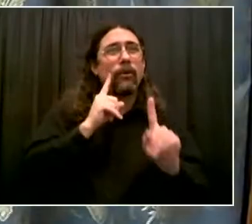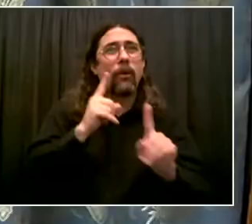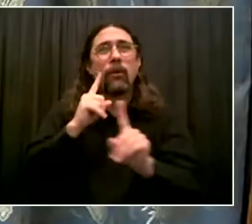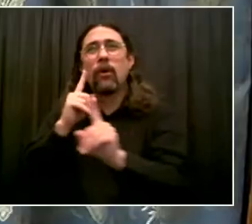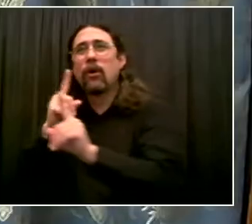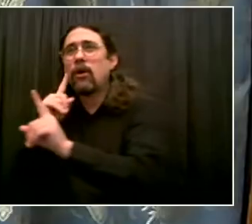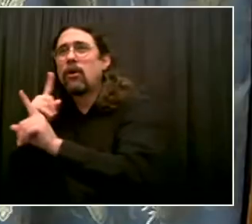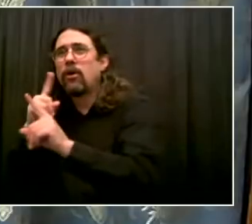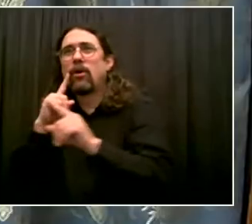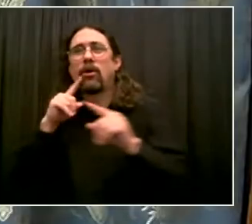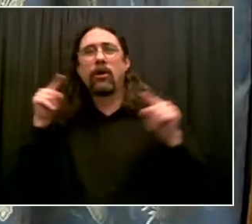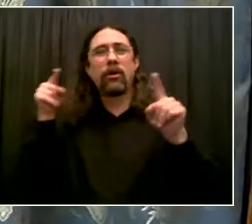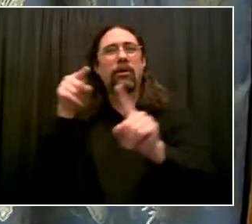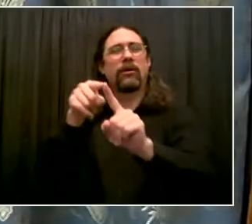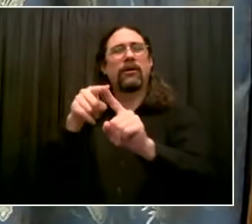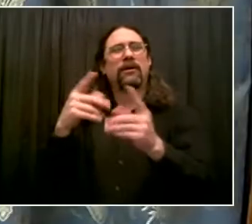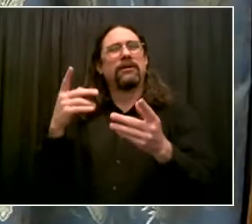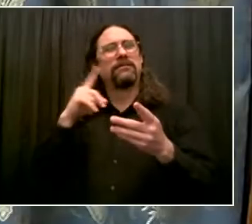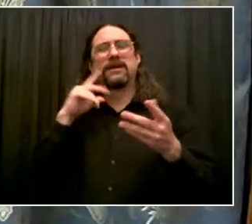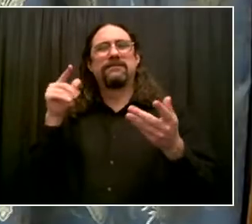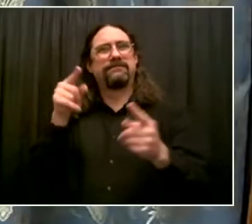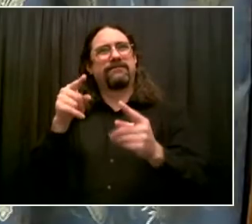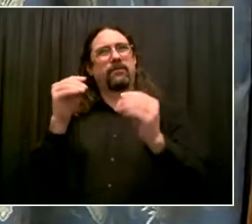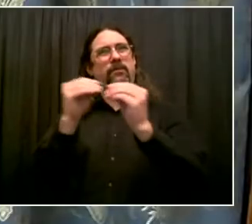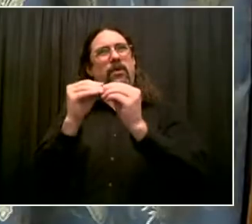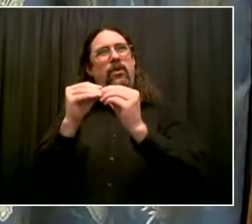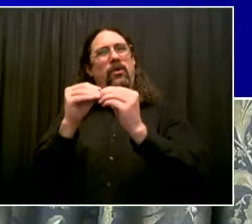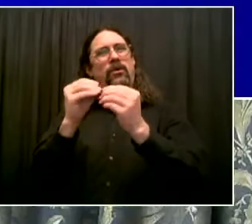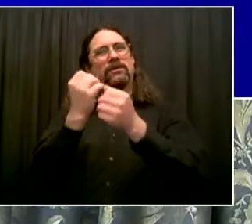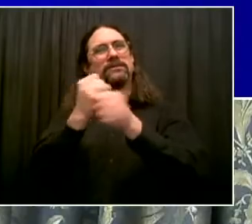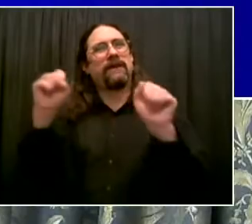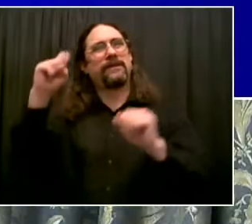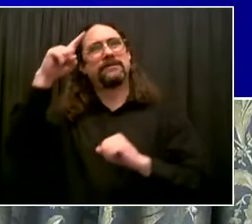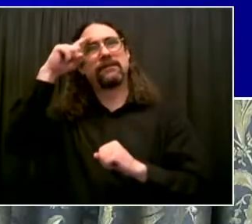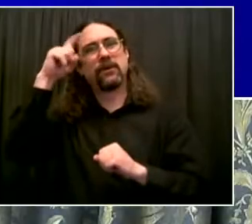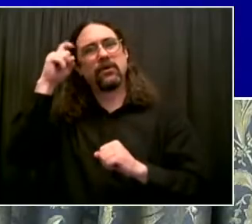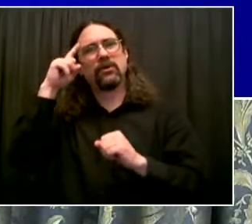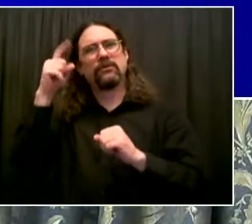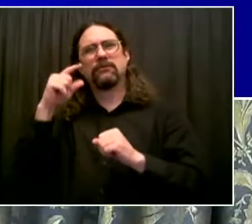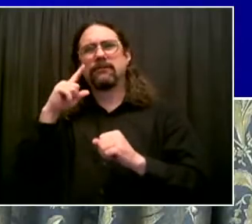THESE WORDS, WE THANK YOU. AND WE LOOK FORWARD TO A SAFE SUMMER HERE IN THE CITY OF NEW